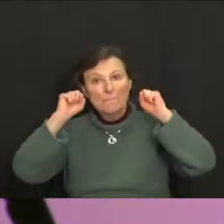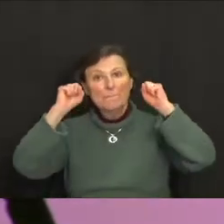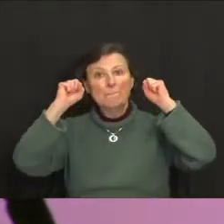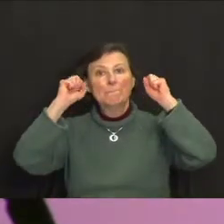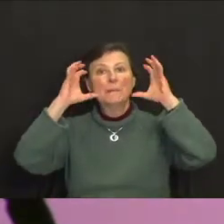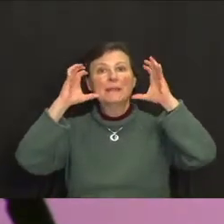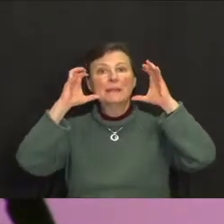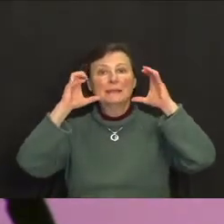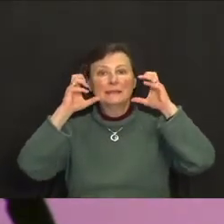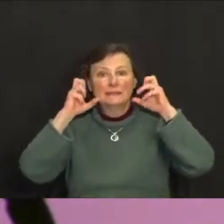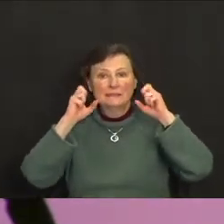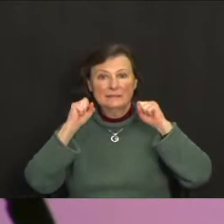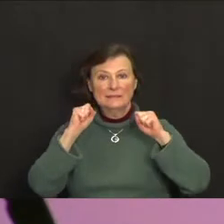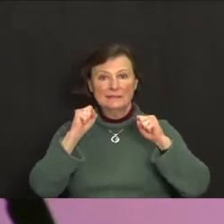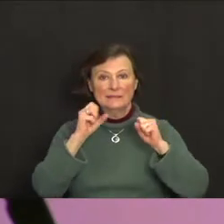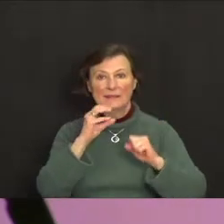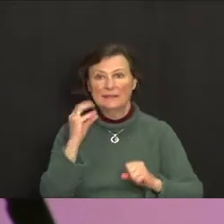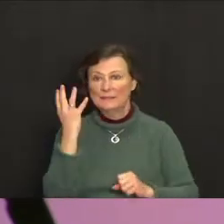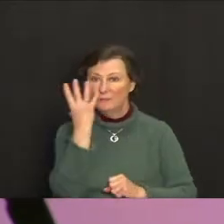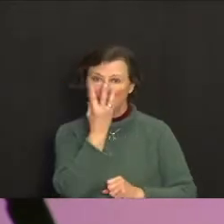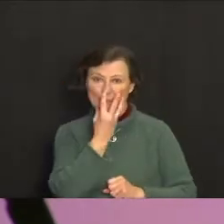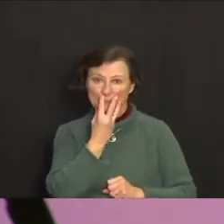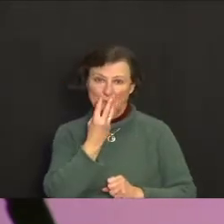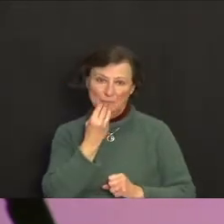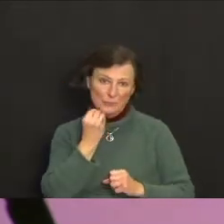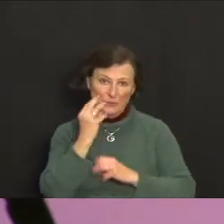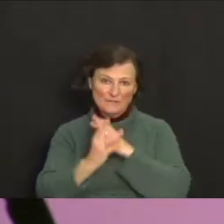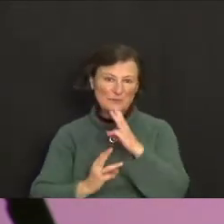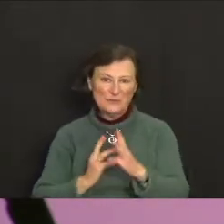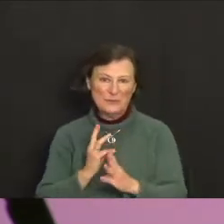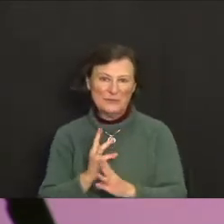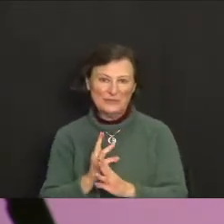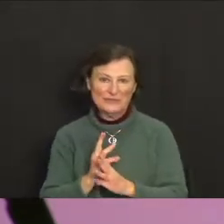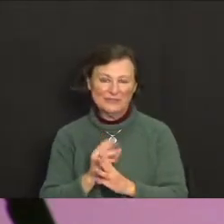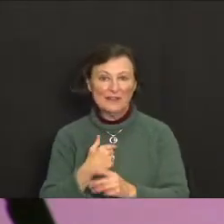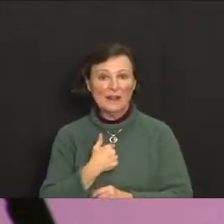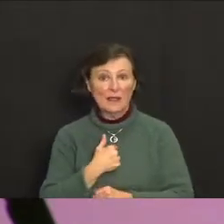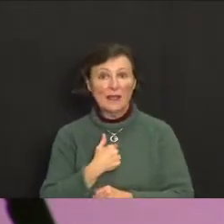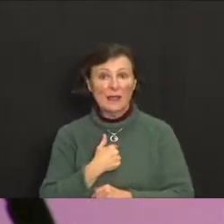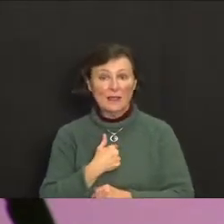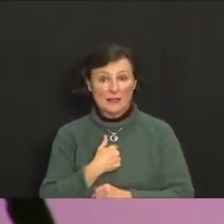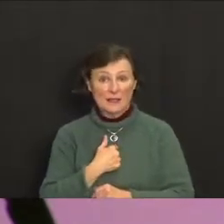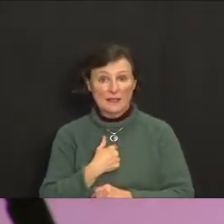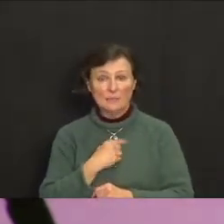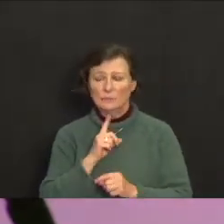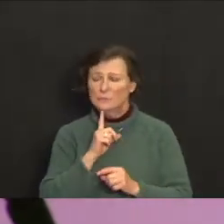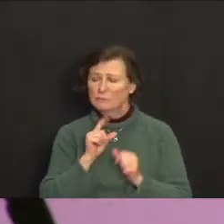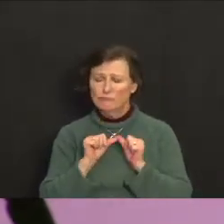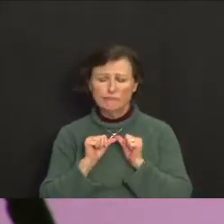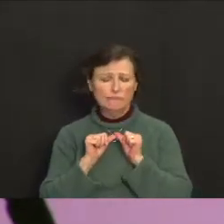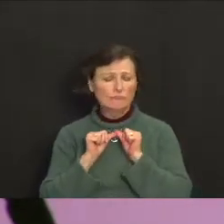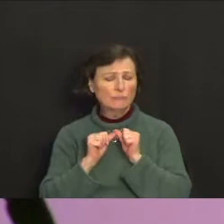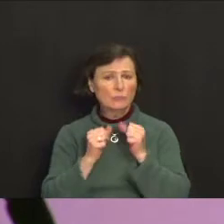and beautiful world. And I am ever grateful for the panentheiistic